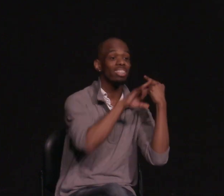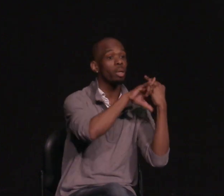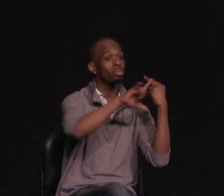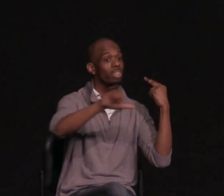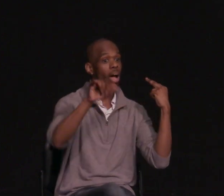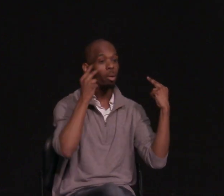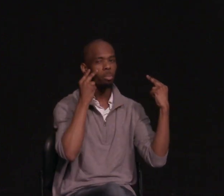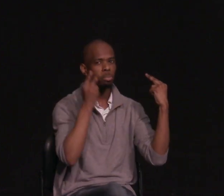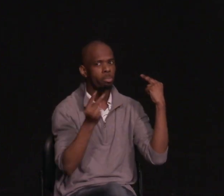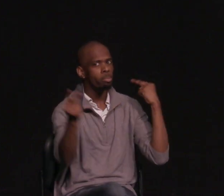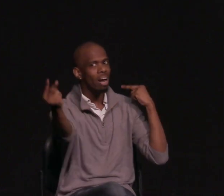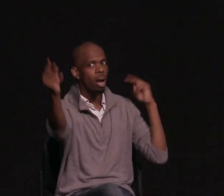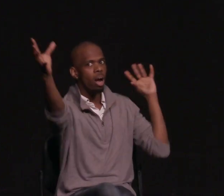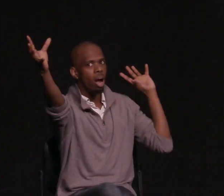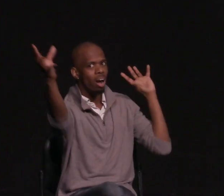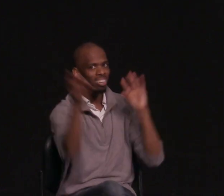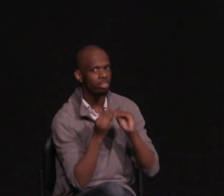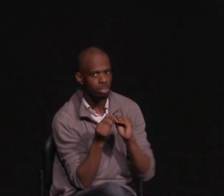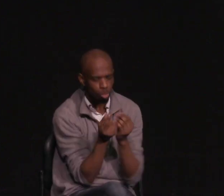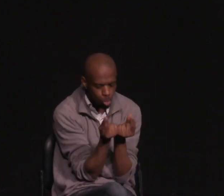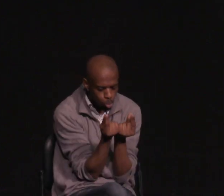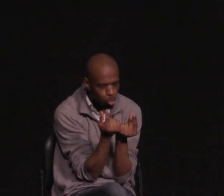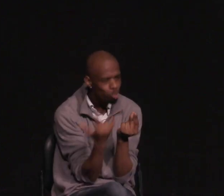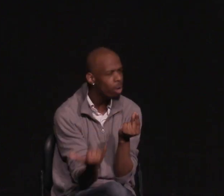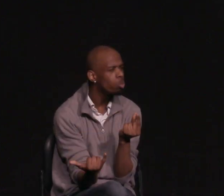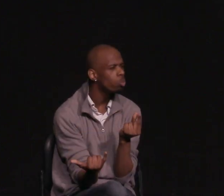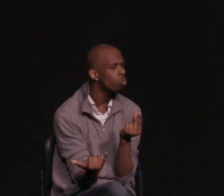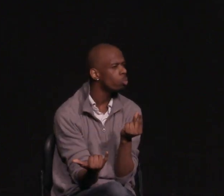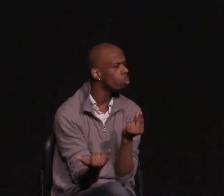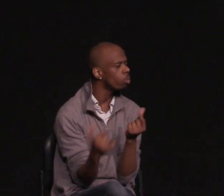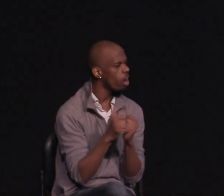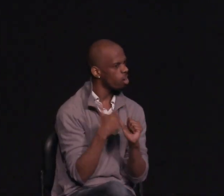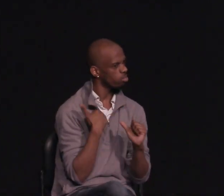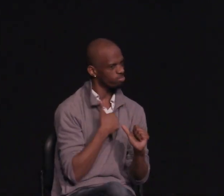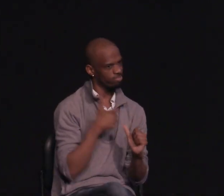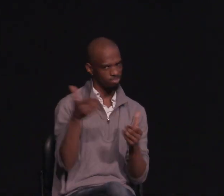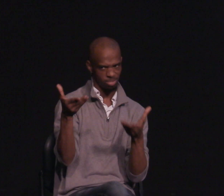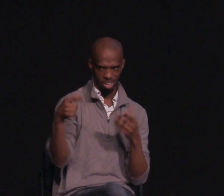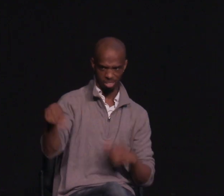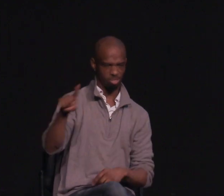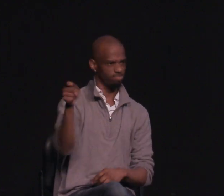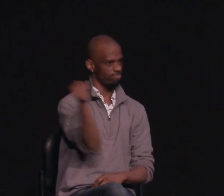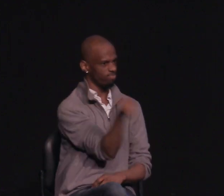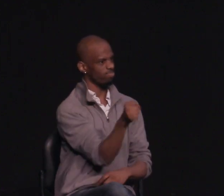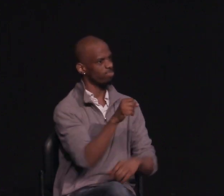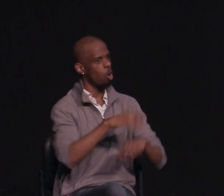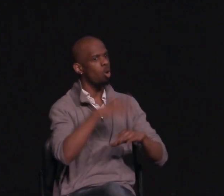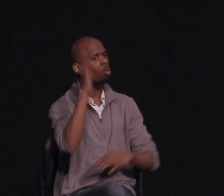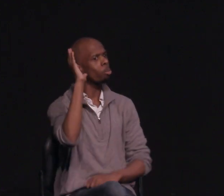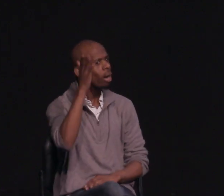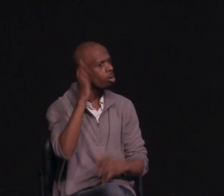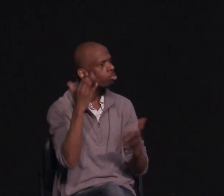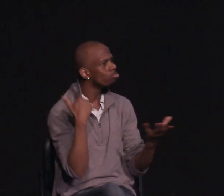the farmers can speak to on our panel? As I mentioned earlier, the fellowship has given me the